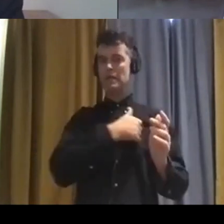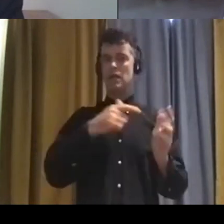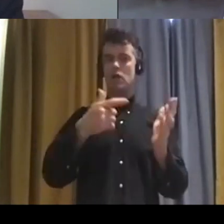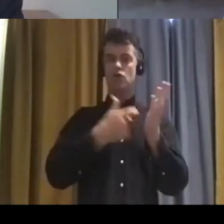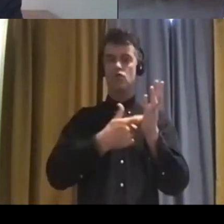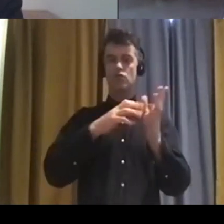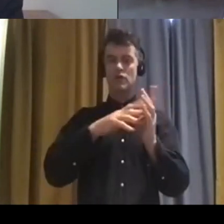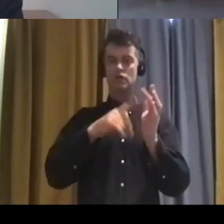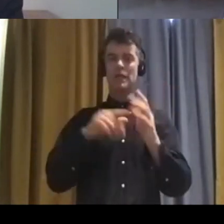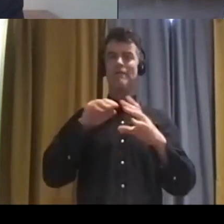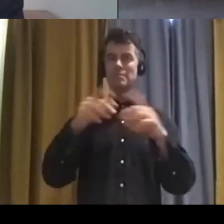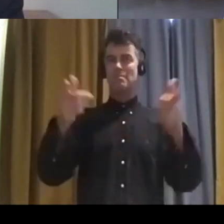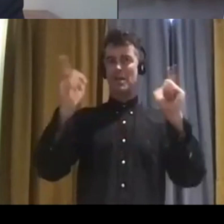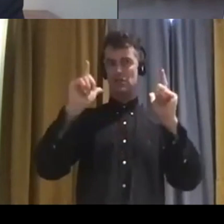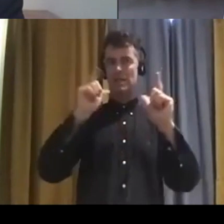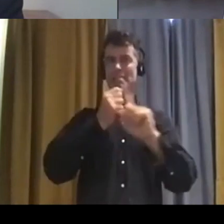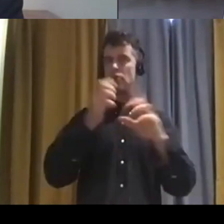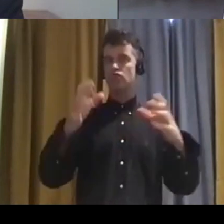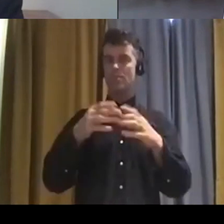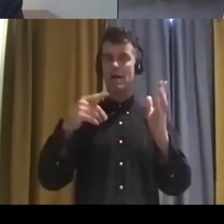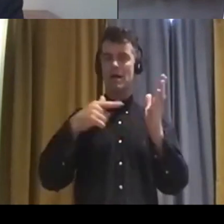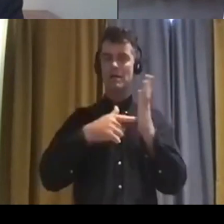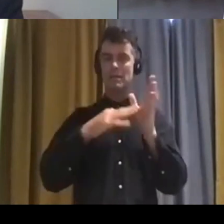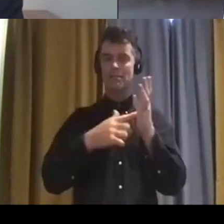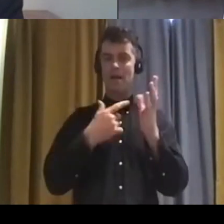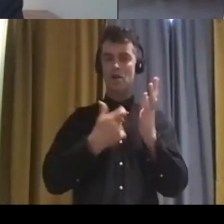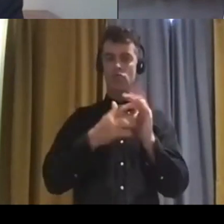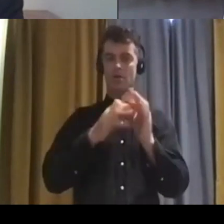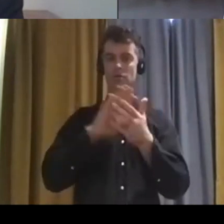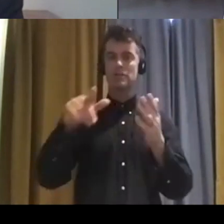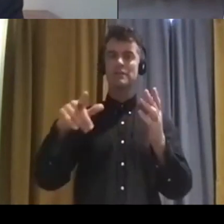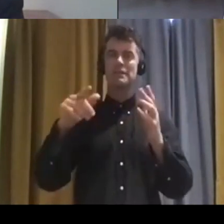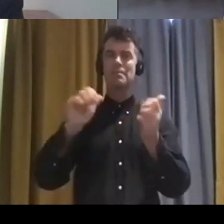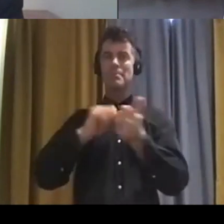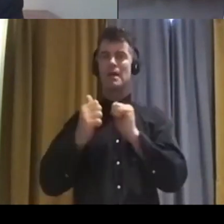and we have Tamara Reinisch, Associate Partner at ORIMA Research calling from Bendigo. So